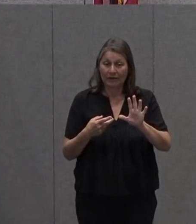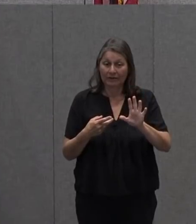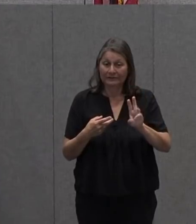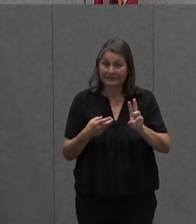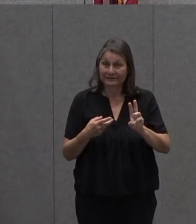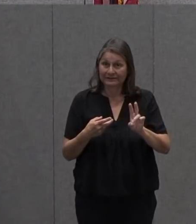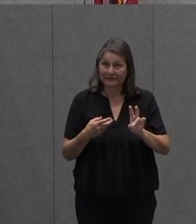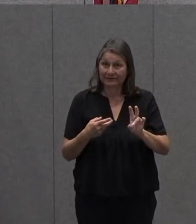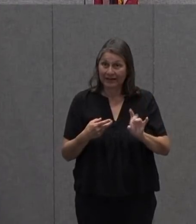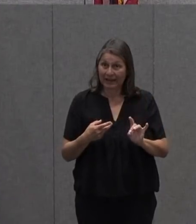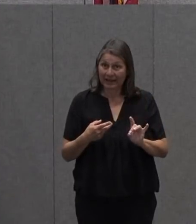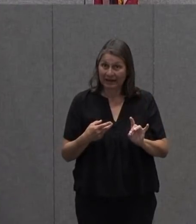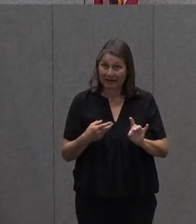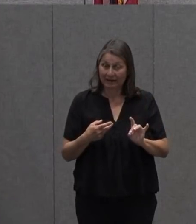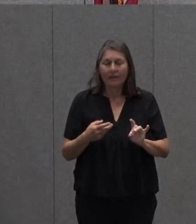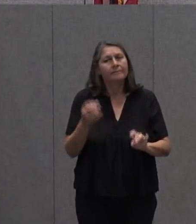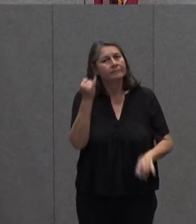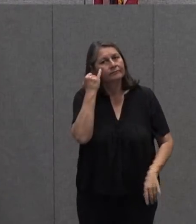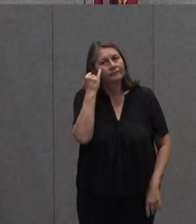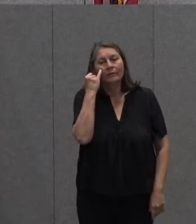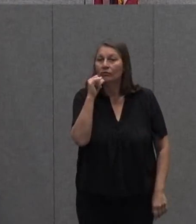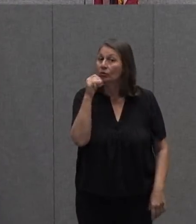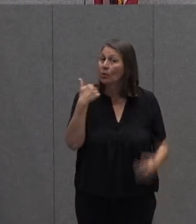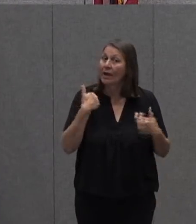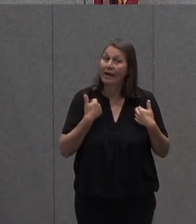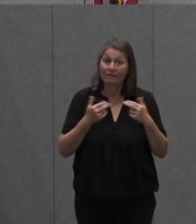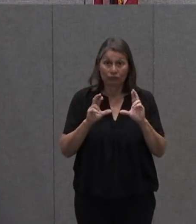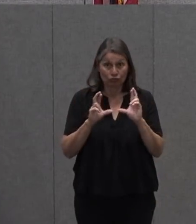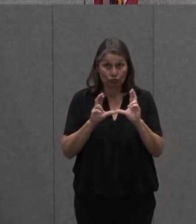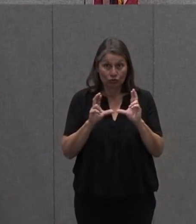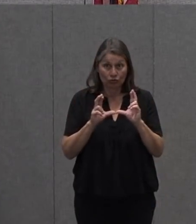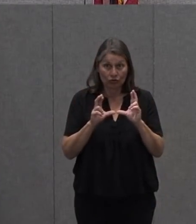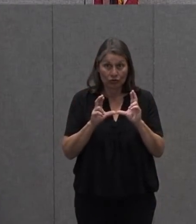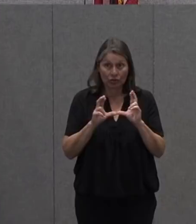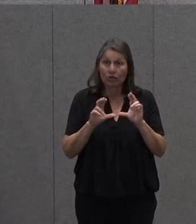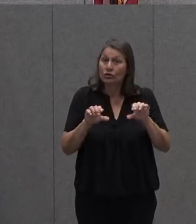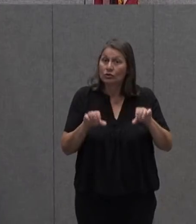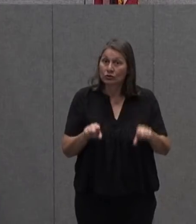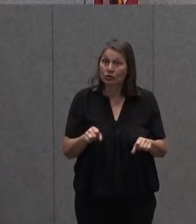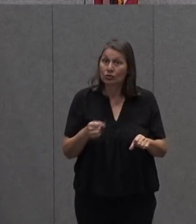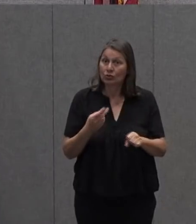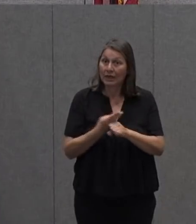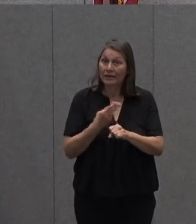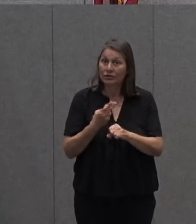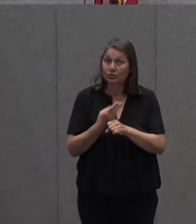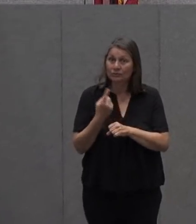But if I don't have a ruler at home, I can use something else that's about one inch long.